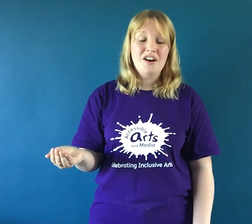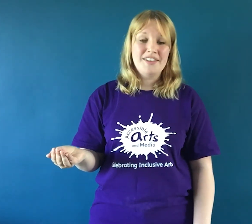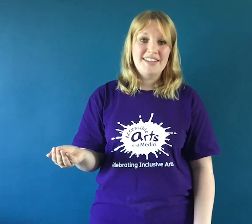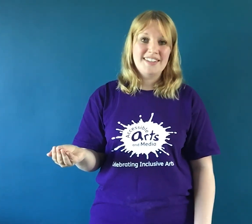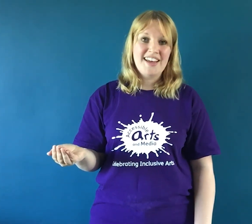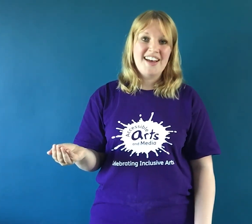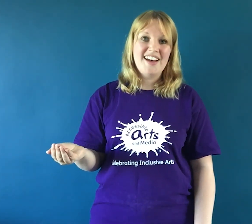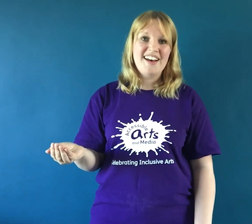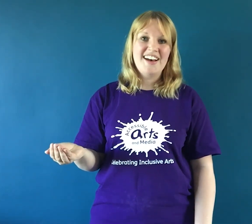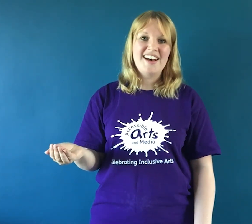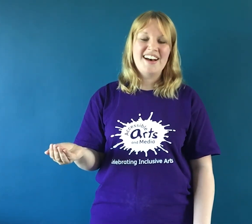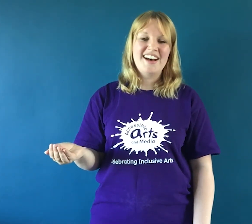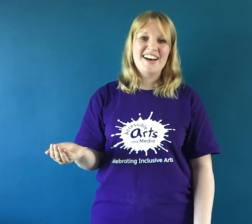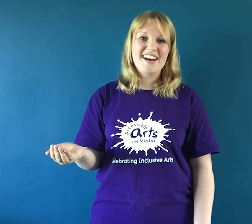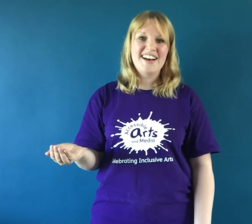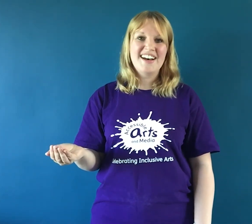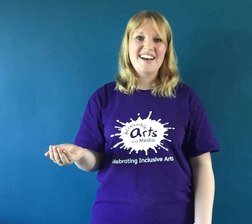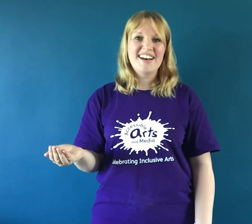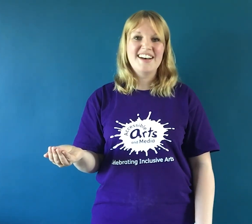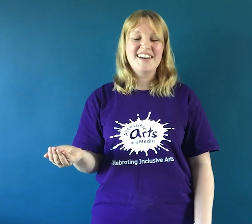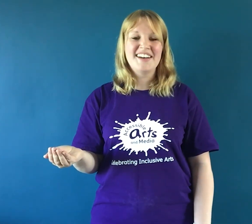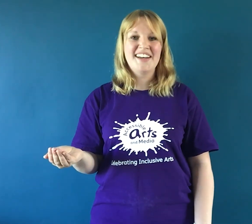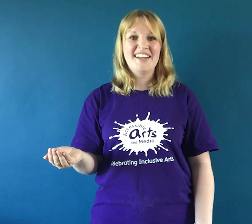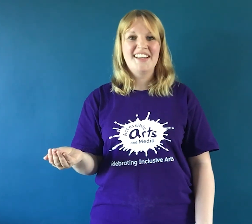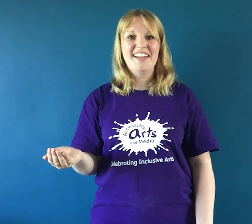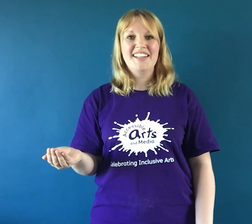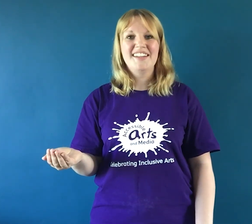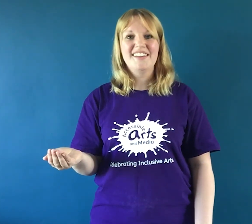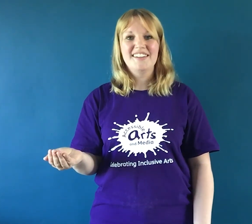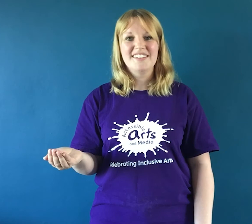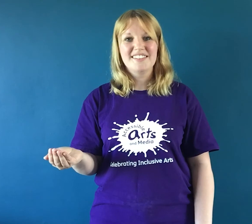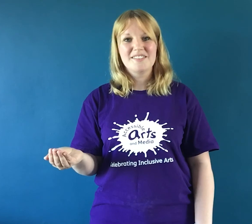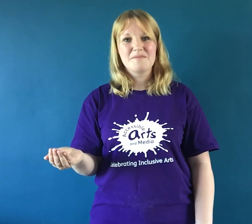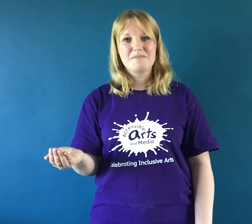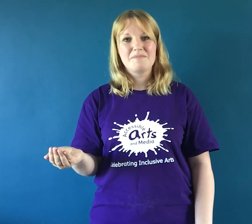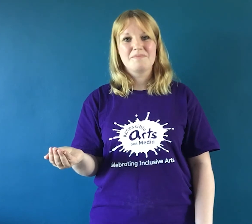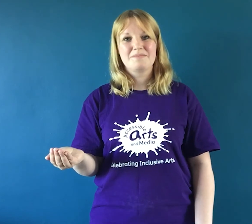of his hand.